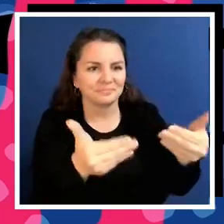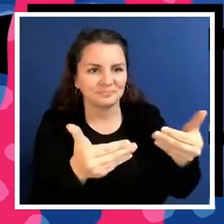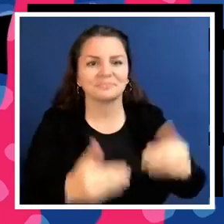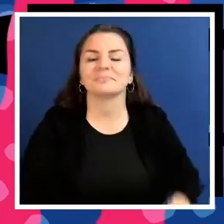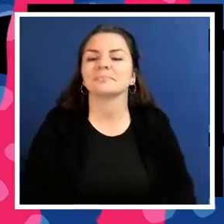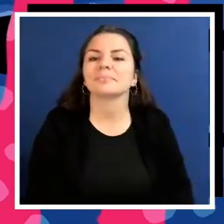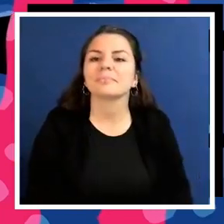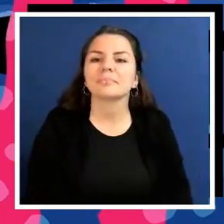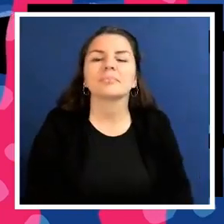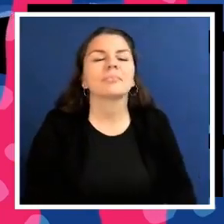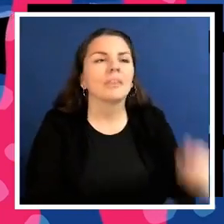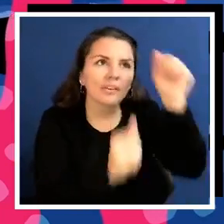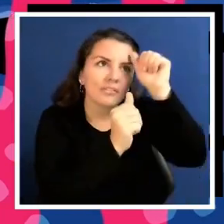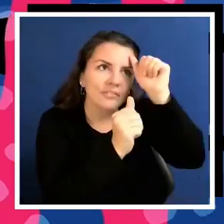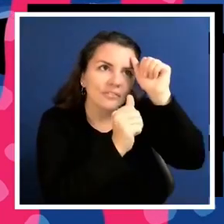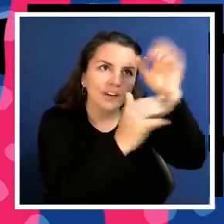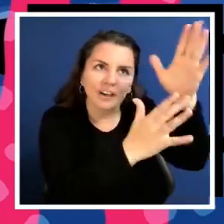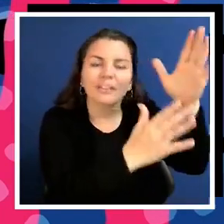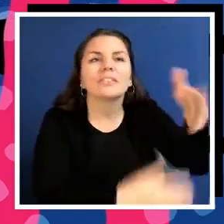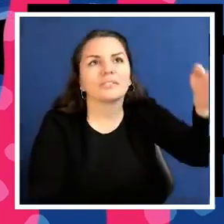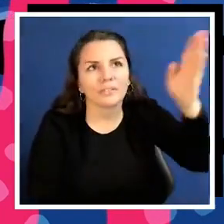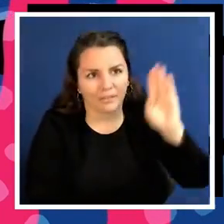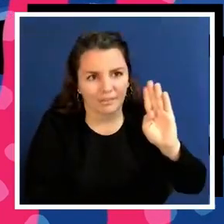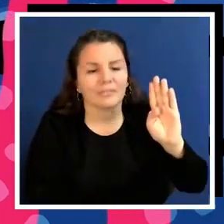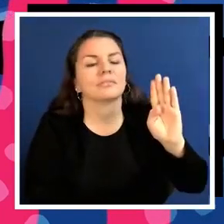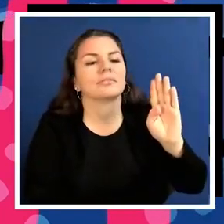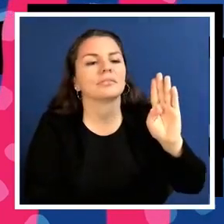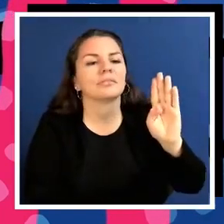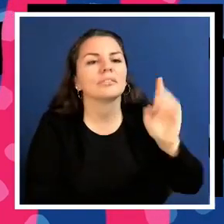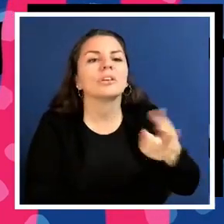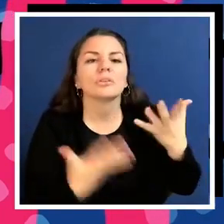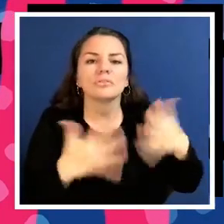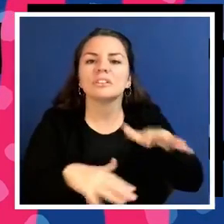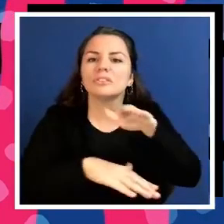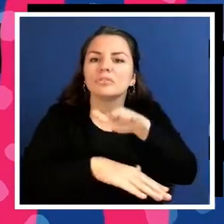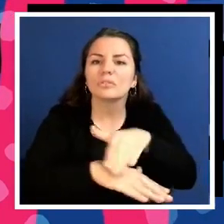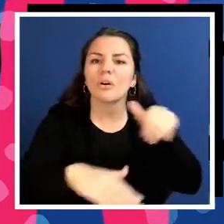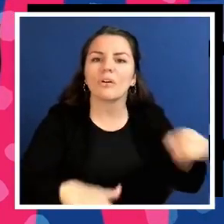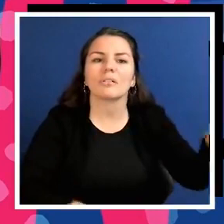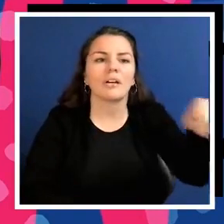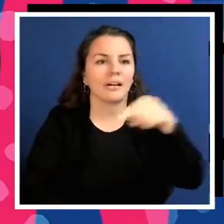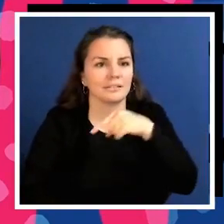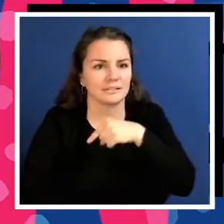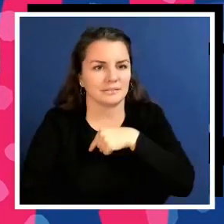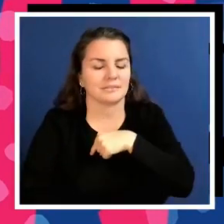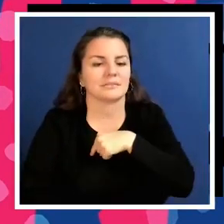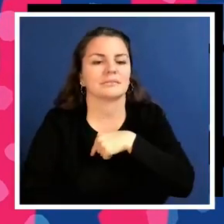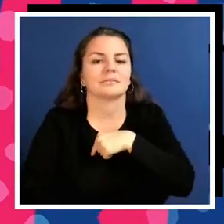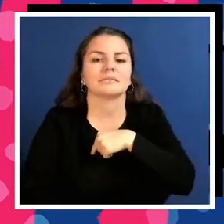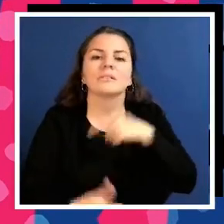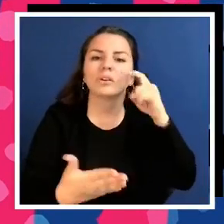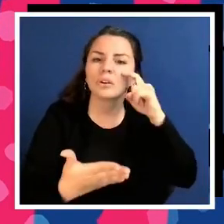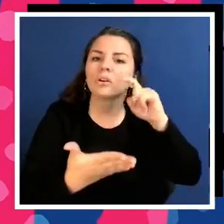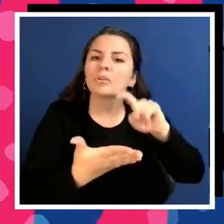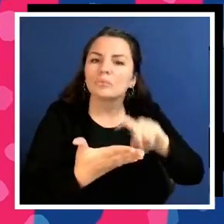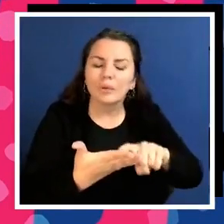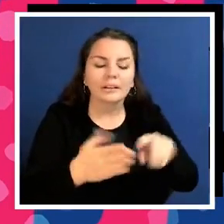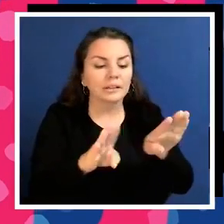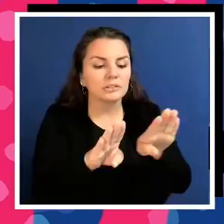CHAIR OF THE POOR PEOPLE'S